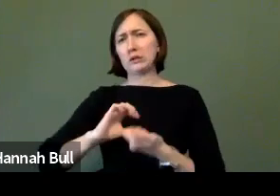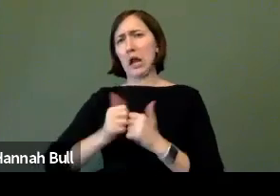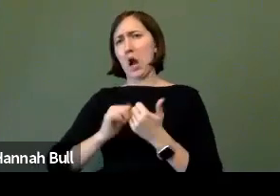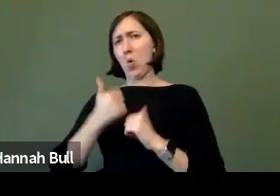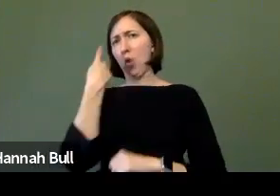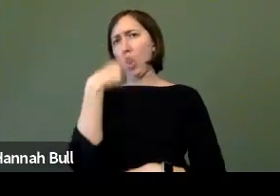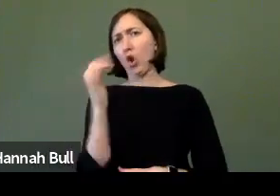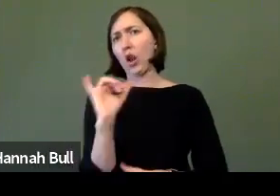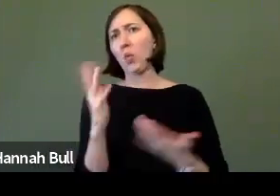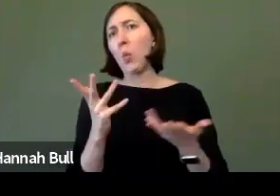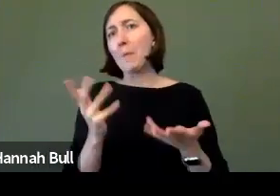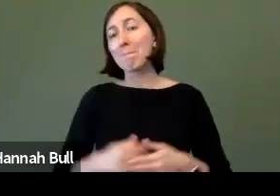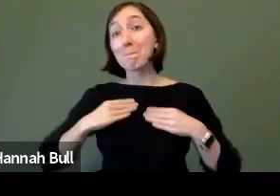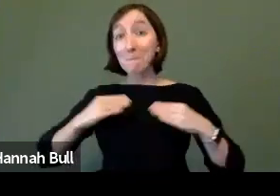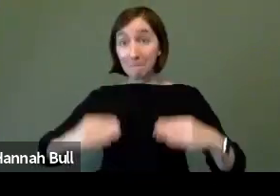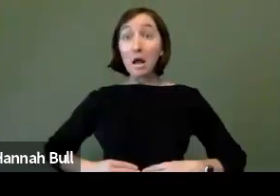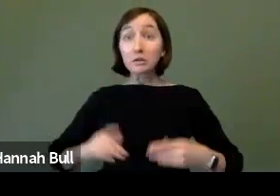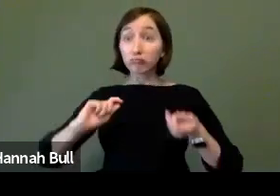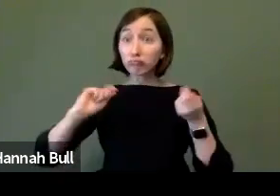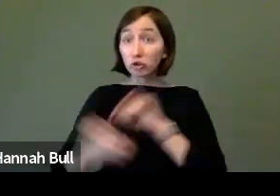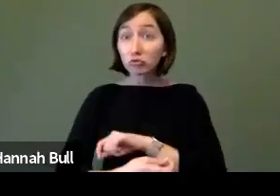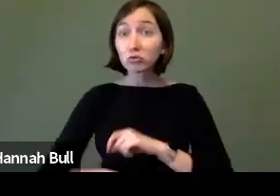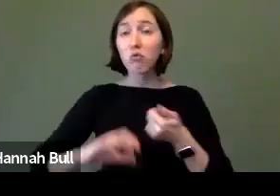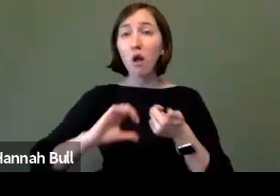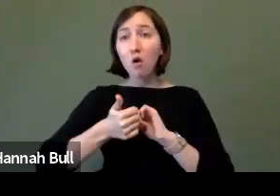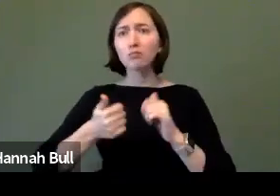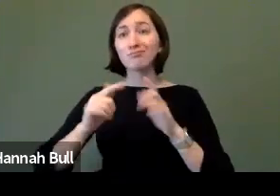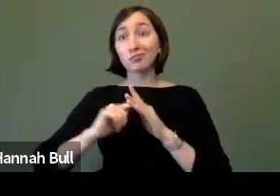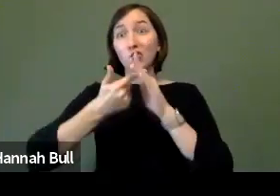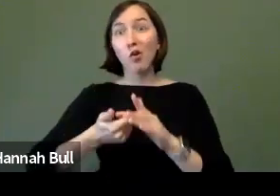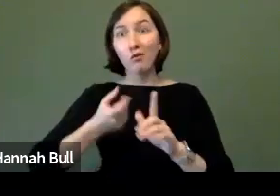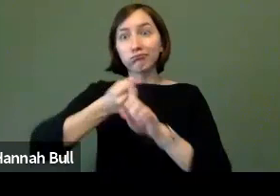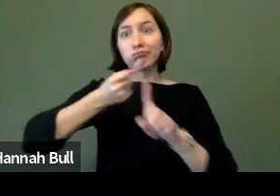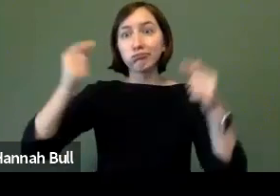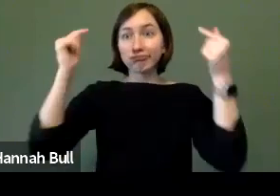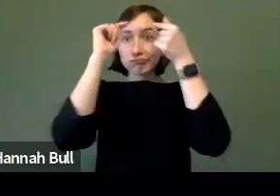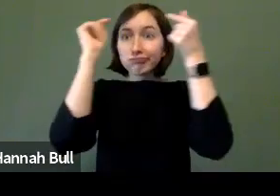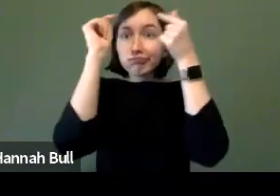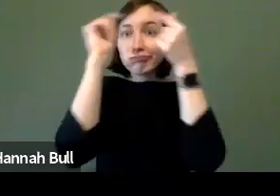There's physiological effects like headaches, muscle tension, fatigue, problems with sleeping.